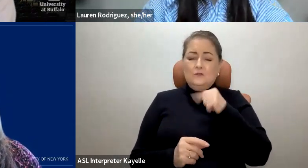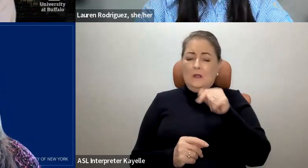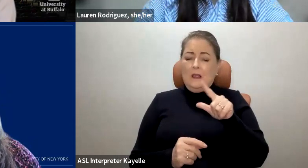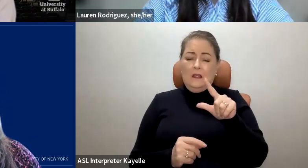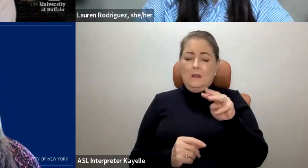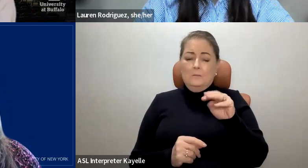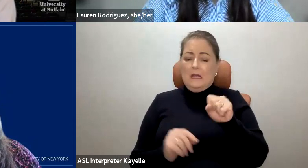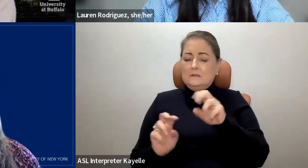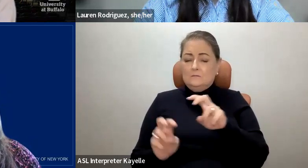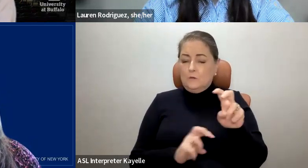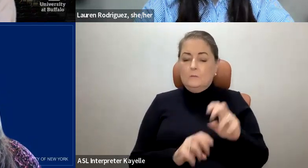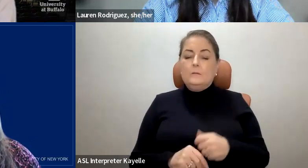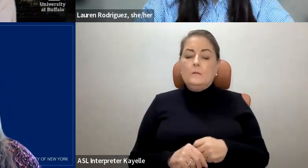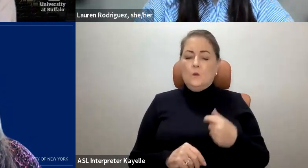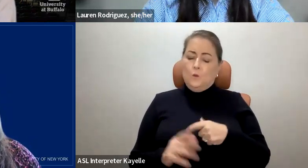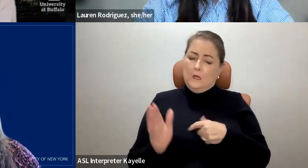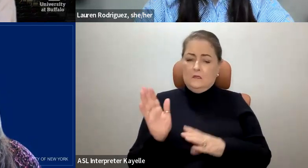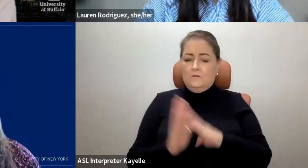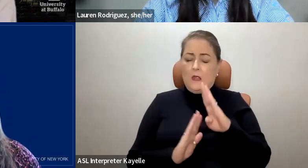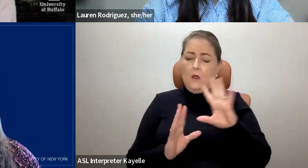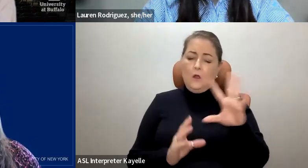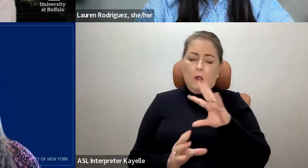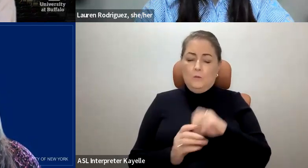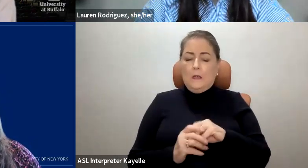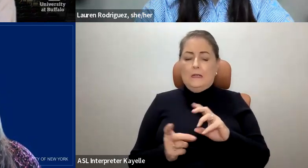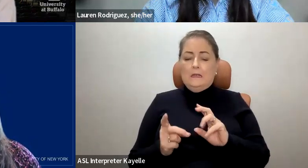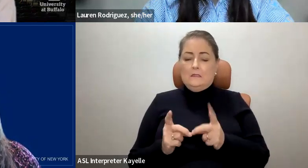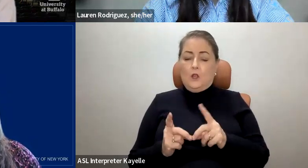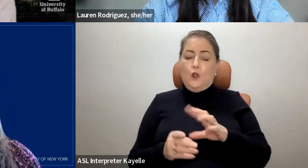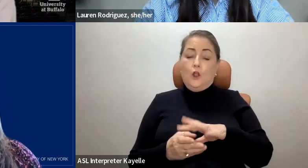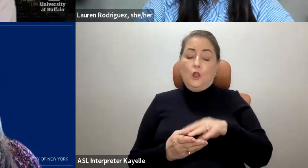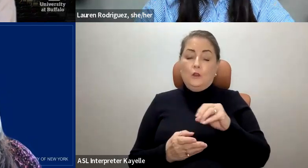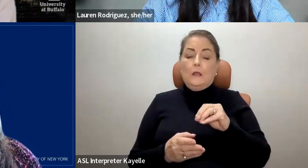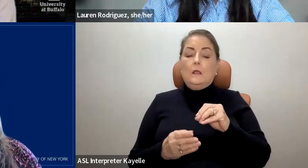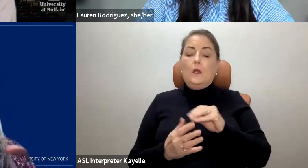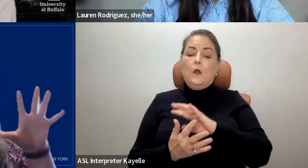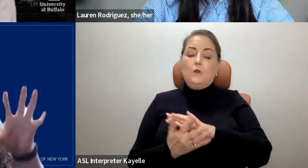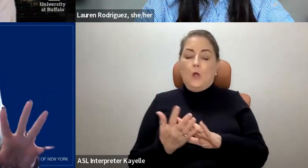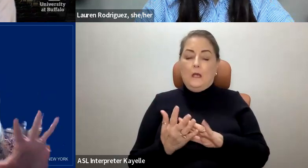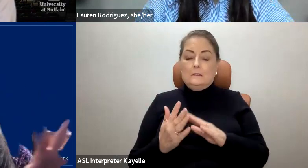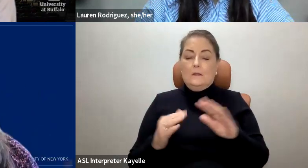but the development of a comprehensive digital learning environment across the system. And this is our goal statement